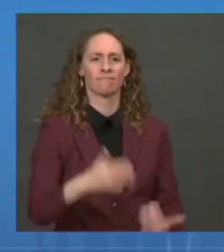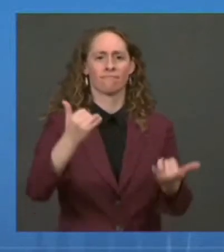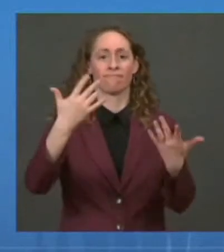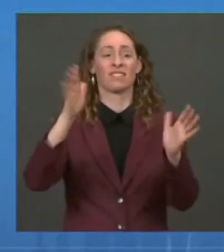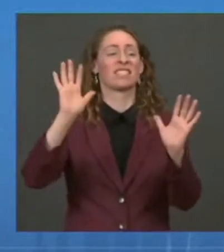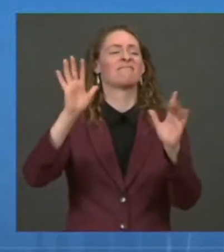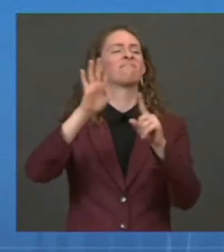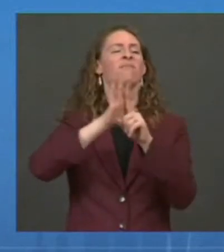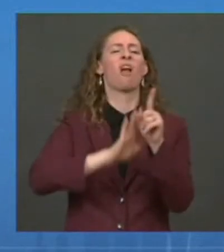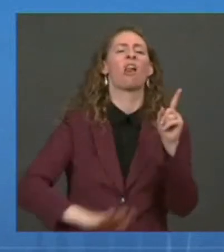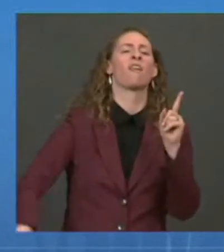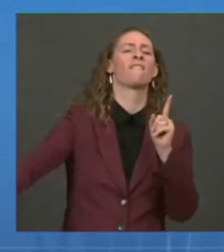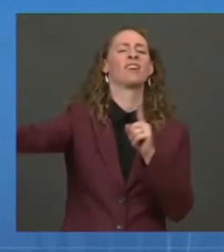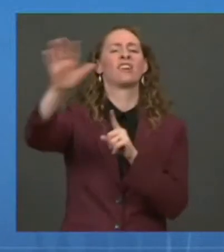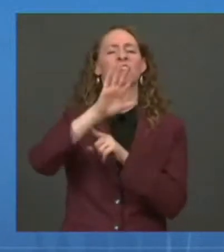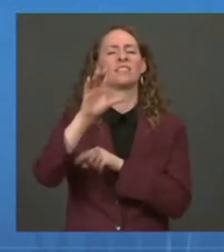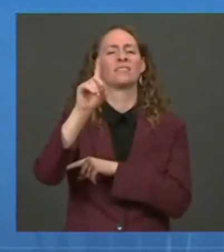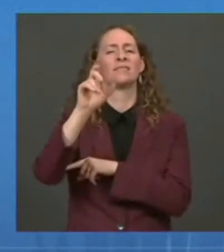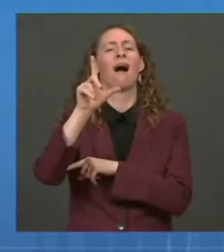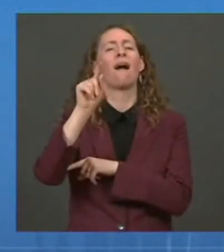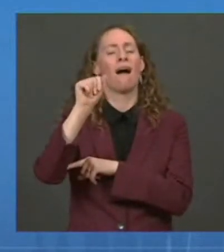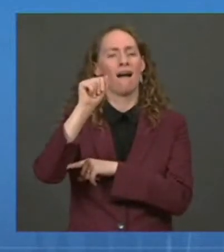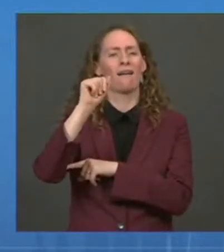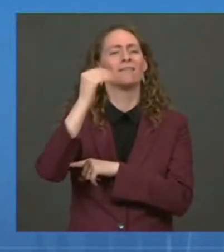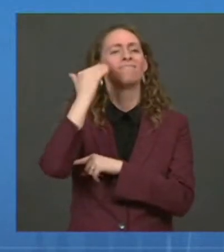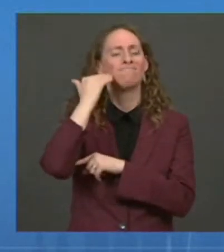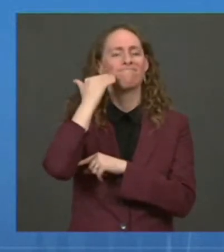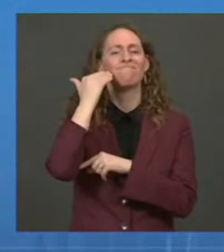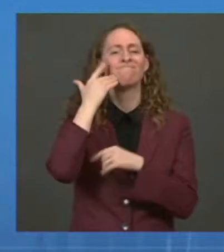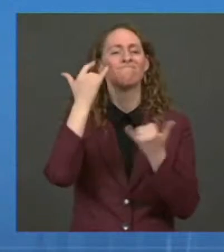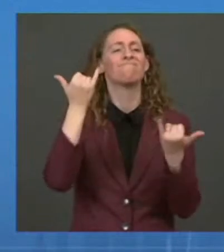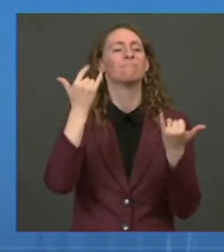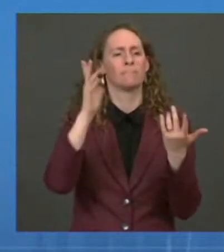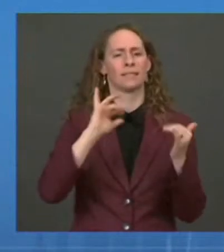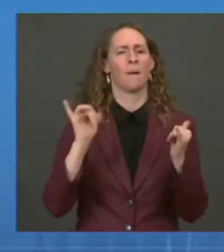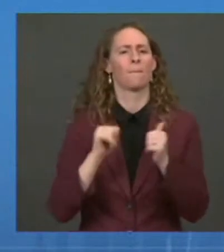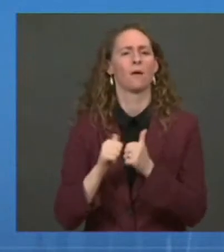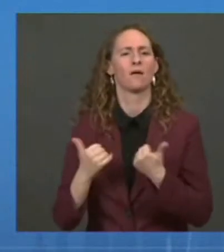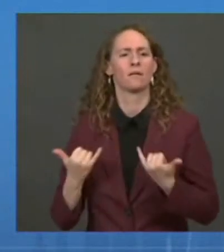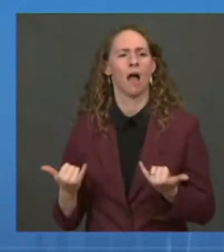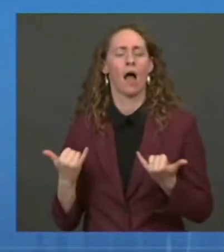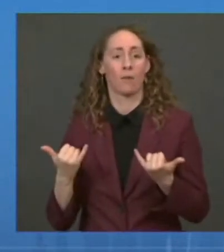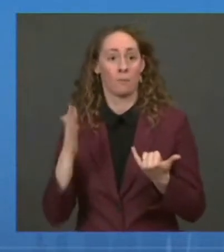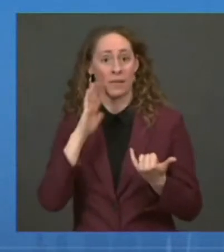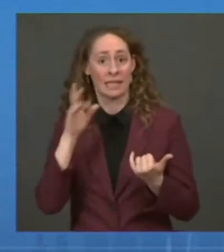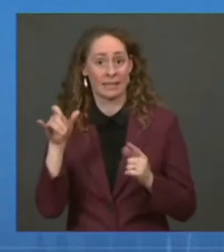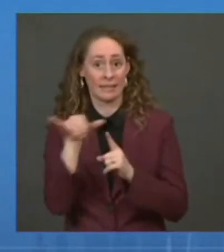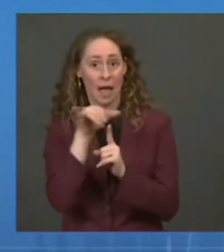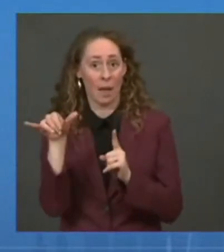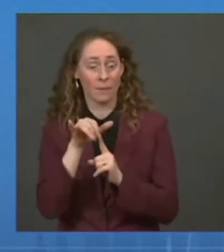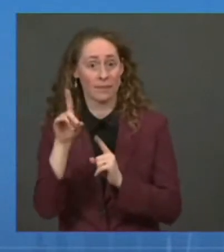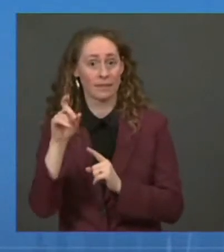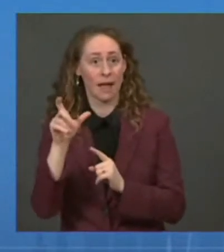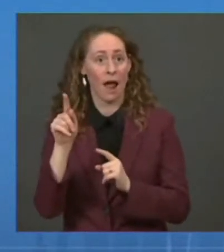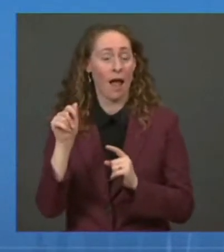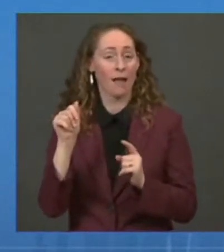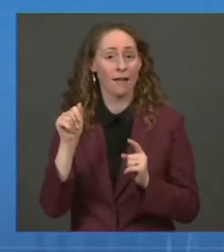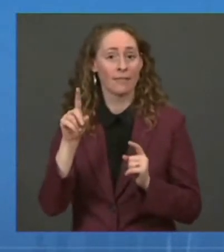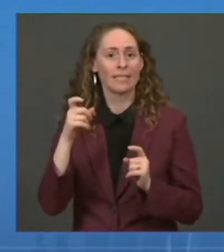IT WOULD TAKE FOR IT TO BECOME THE DOMINANT ONE SO WE REALLY DON'T KNOW WHAT'S GOING TO